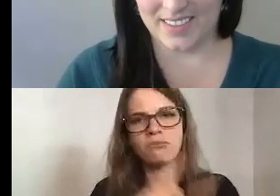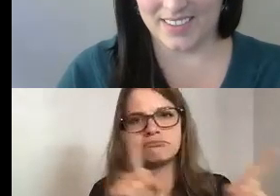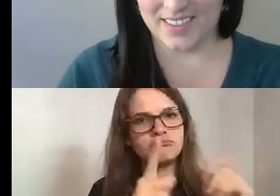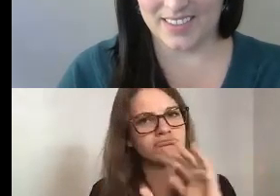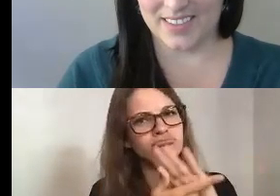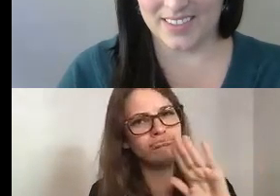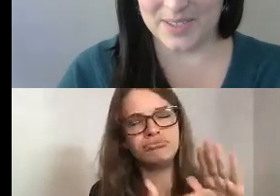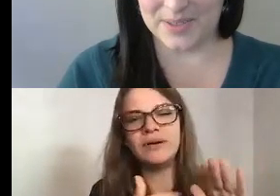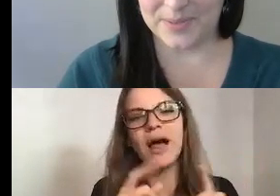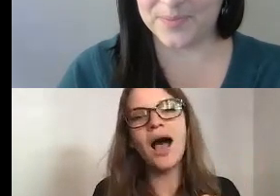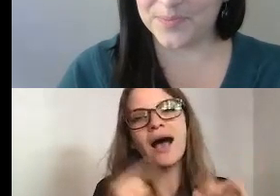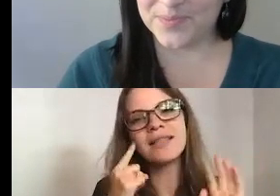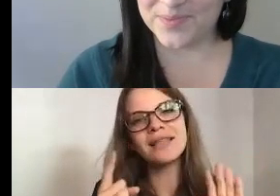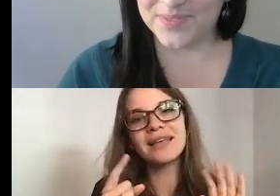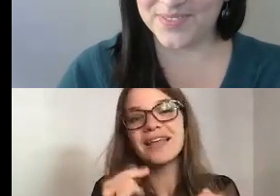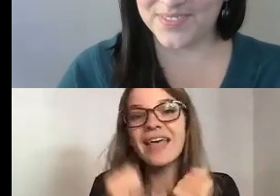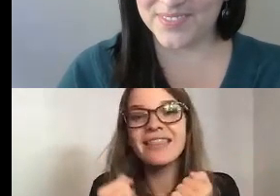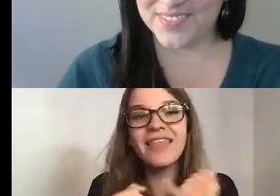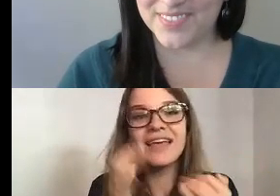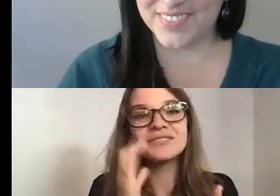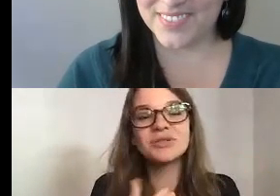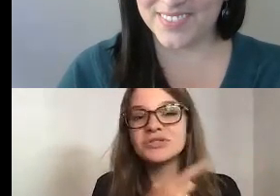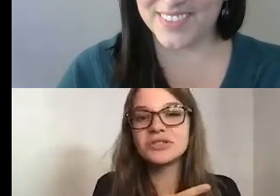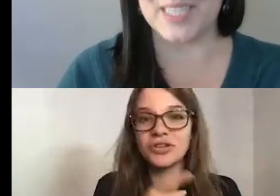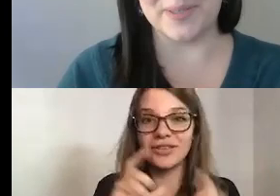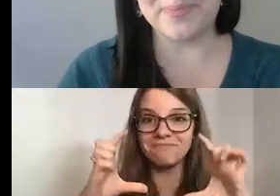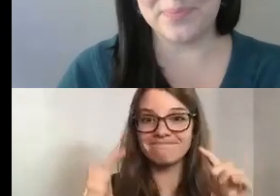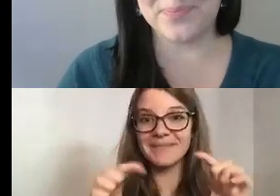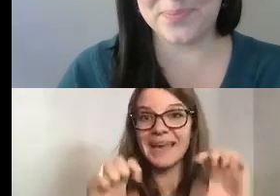and I kind of think about that last graphic of like can and can't control like you said if that's